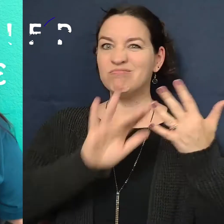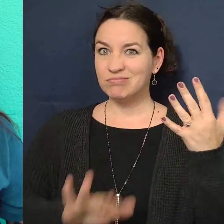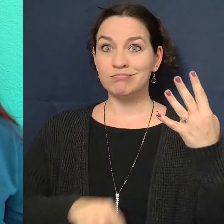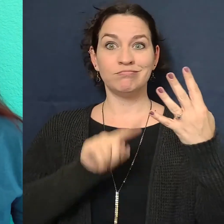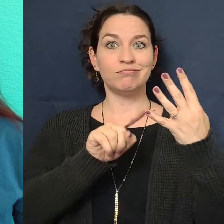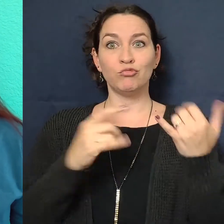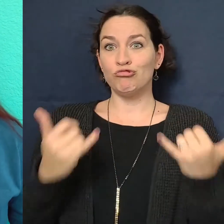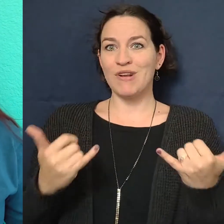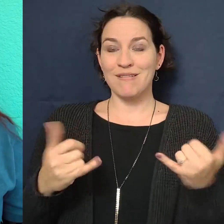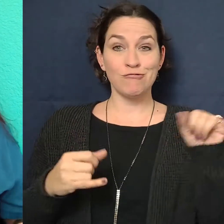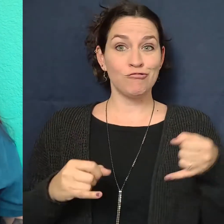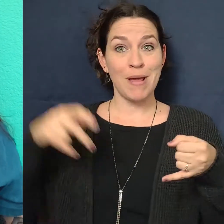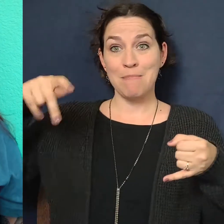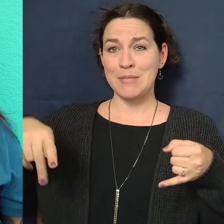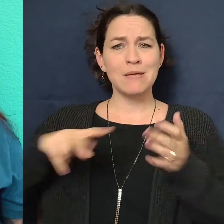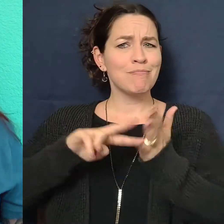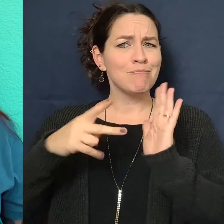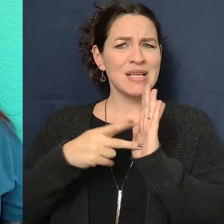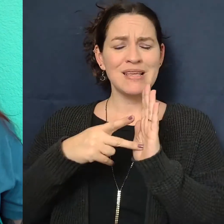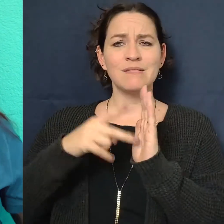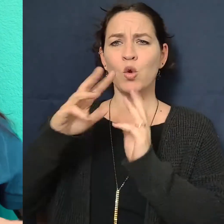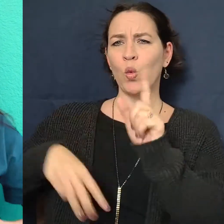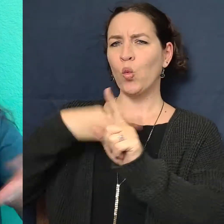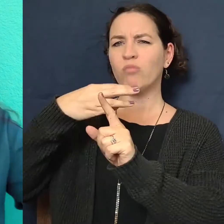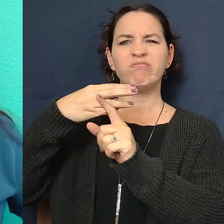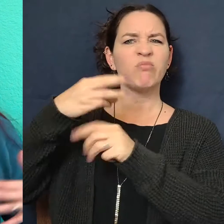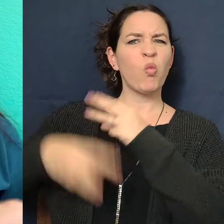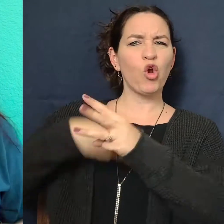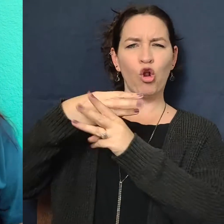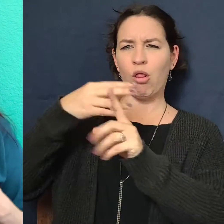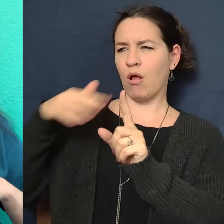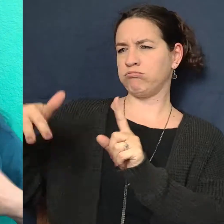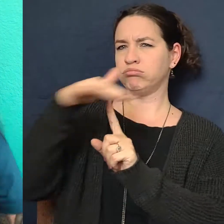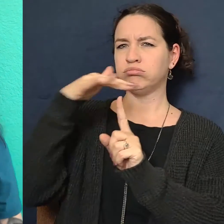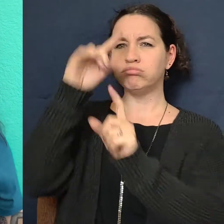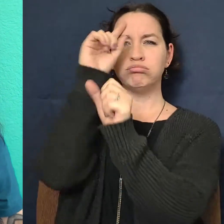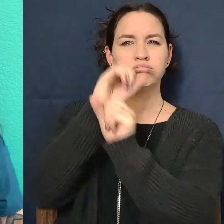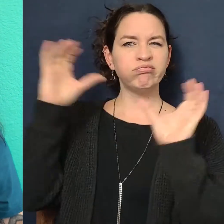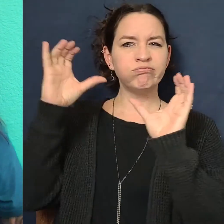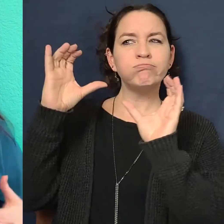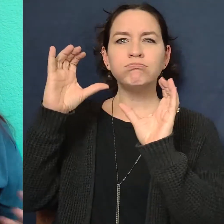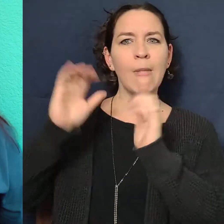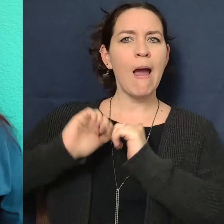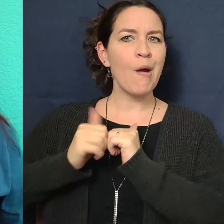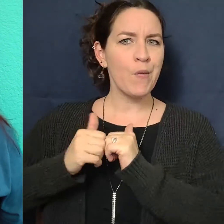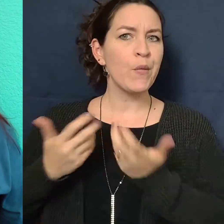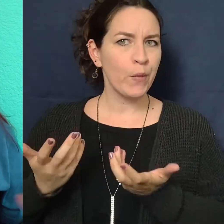This time we're going to be talking about how someone constructs their world externally, how they present their way of organizing the world